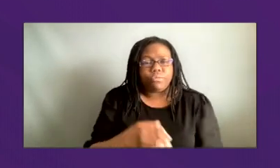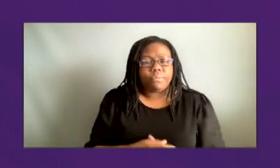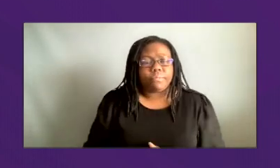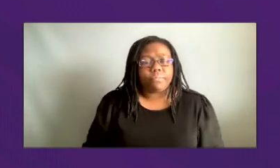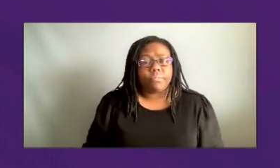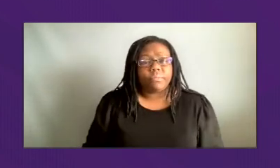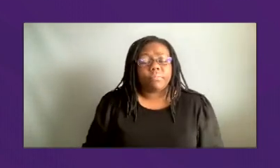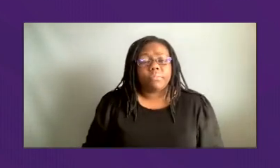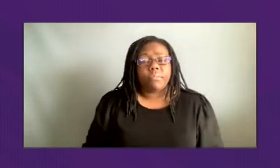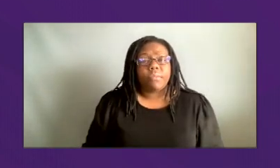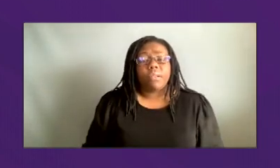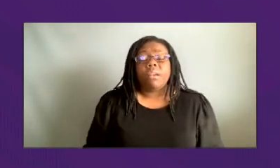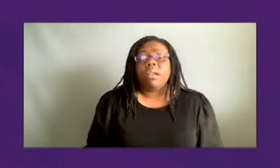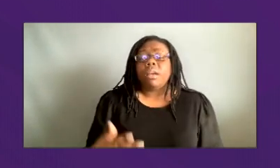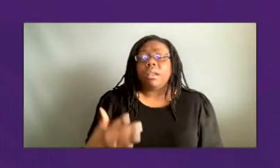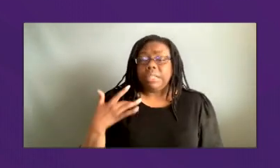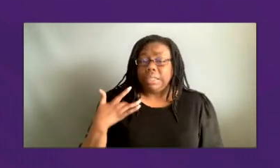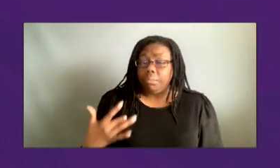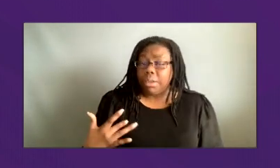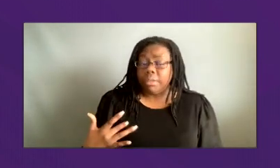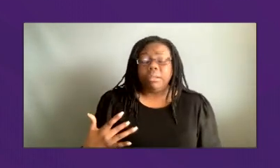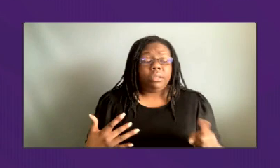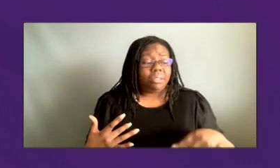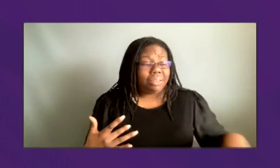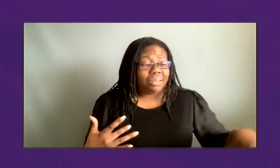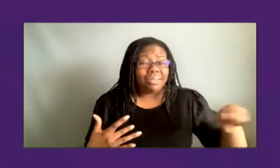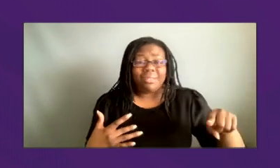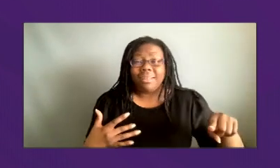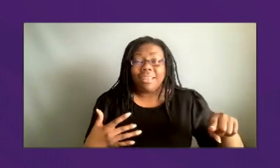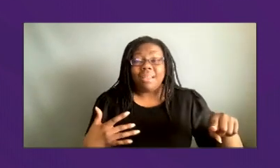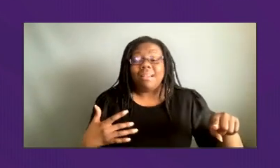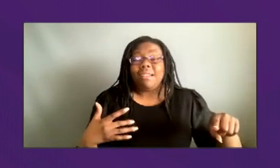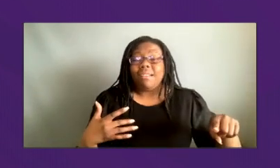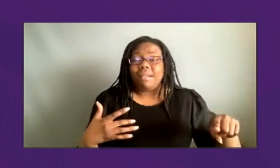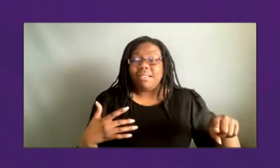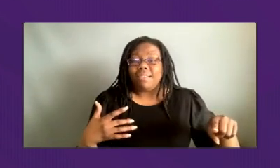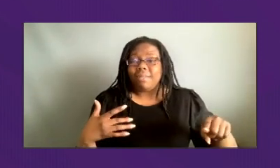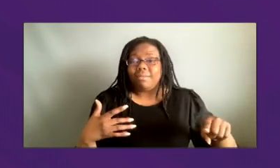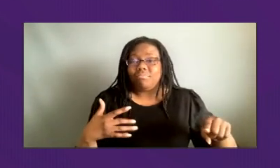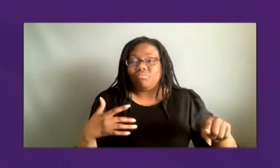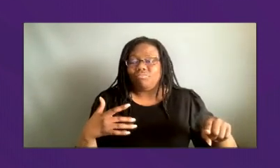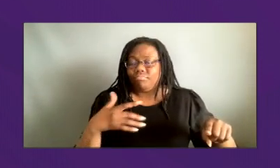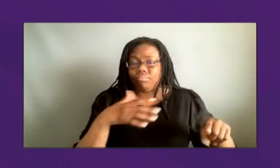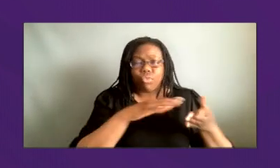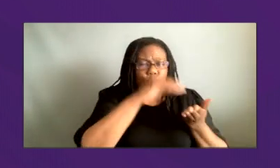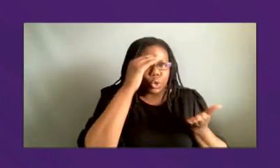did not agree on what to do. So being specific and understanding multiple examples, students